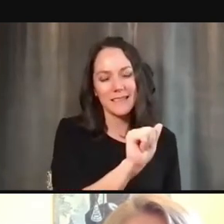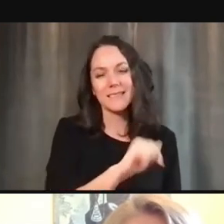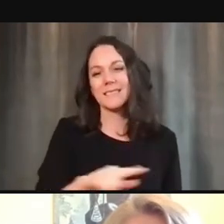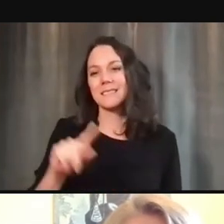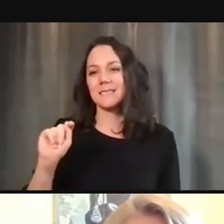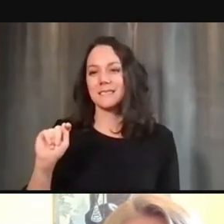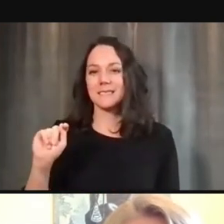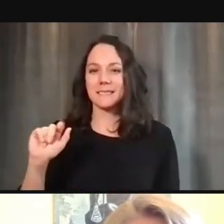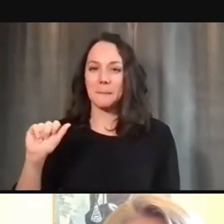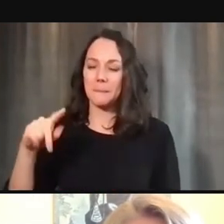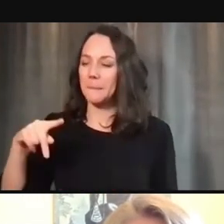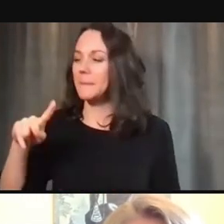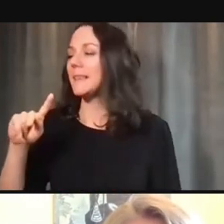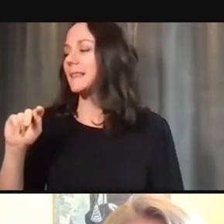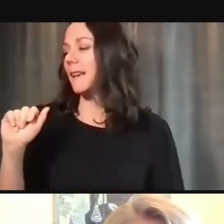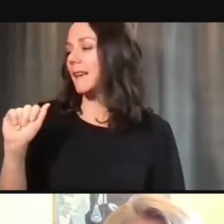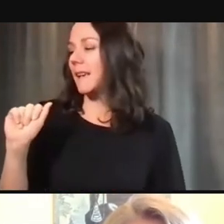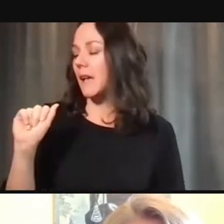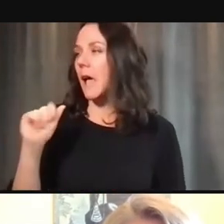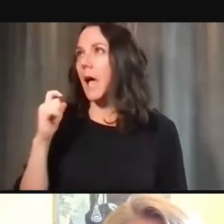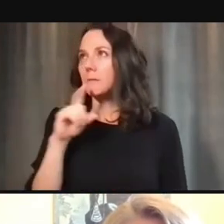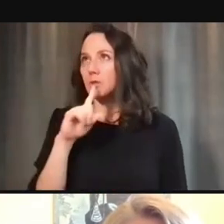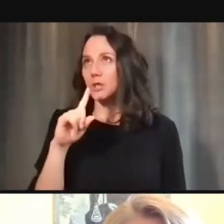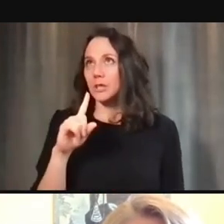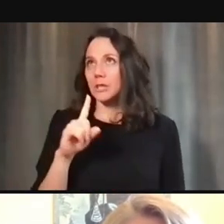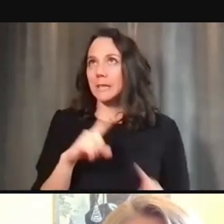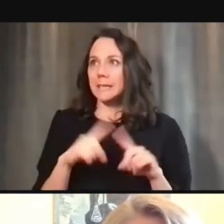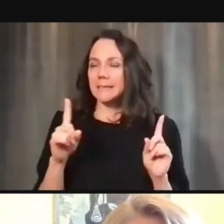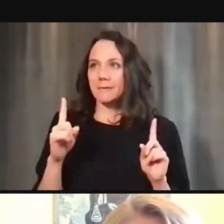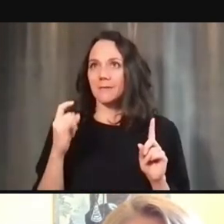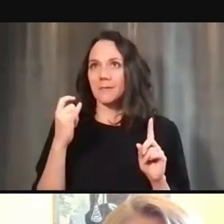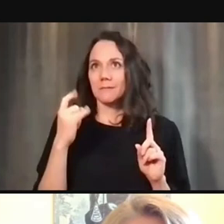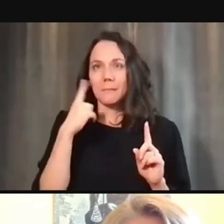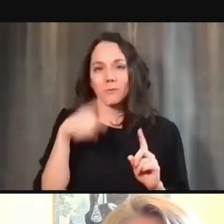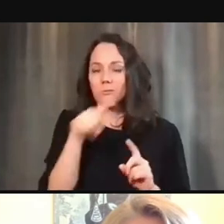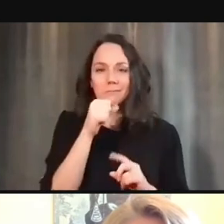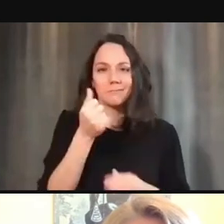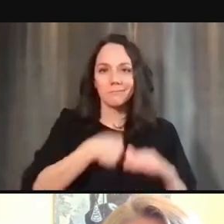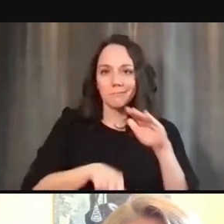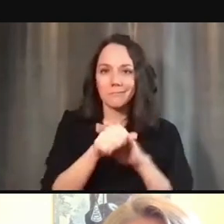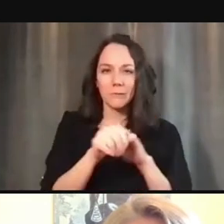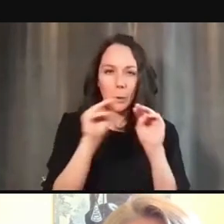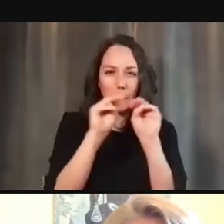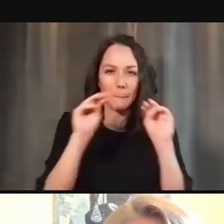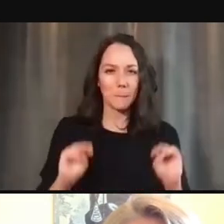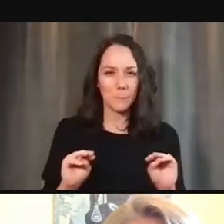also the system of the Museum specifically.